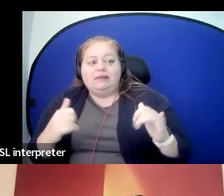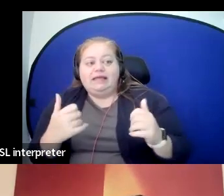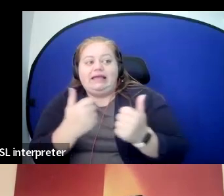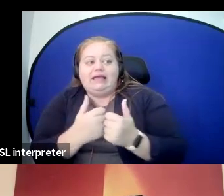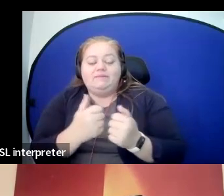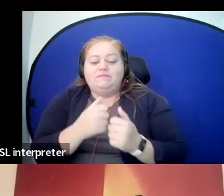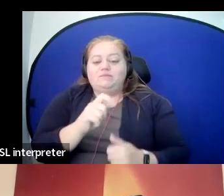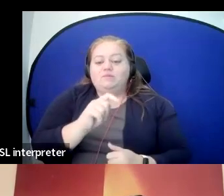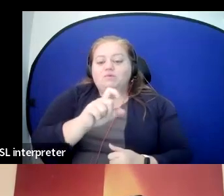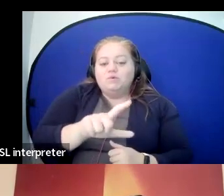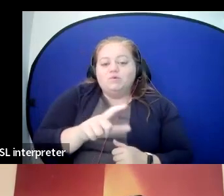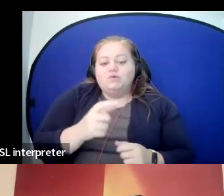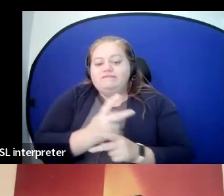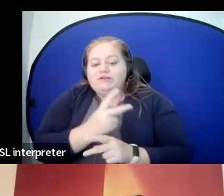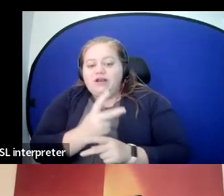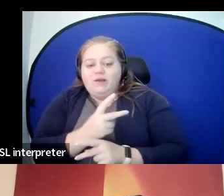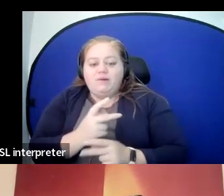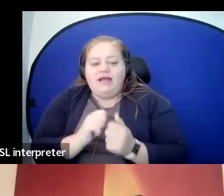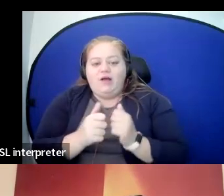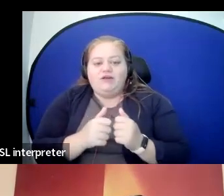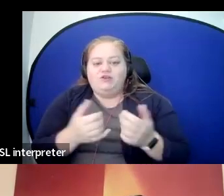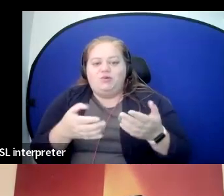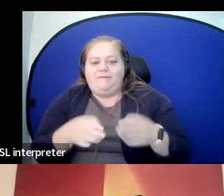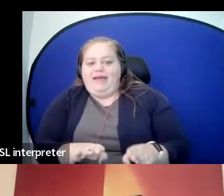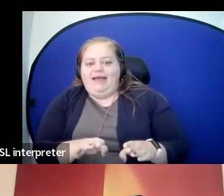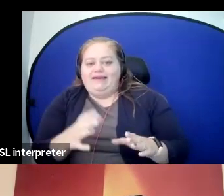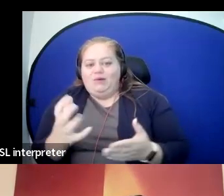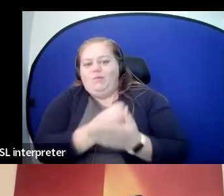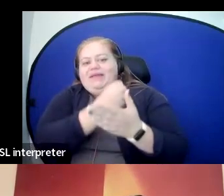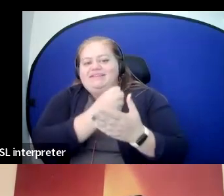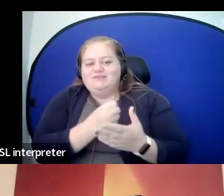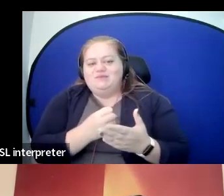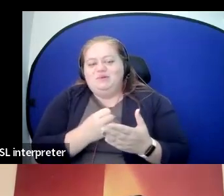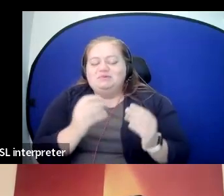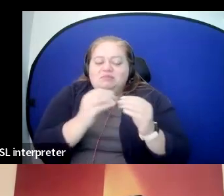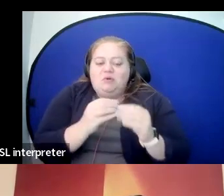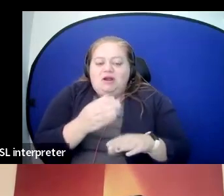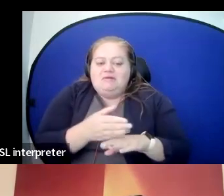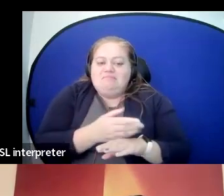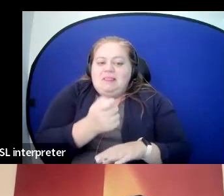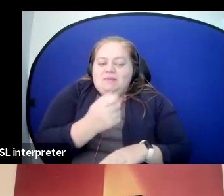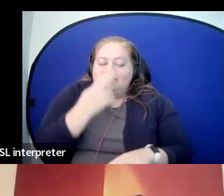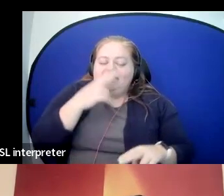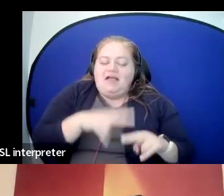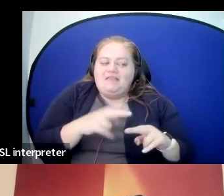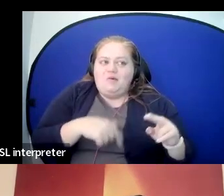like to figure out to win bets and stuff like that. So there was a lot of additional fun use cases that came up that we had never anticipated.